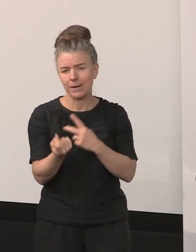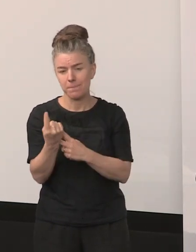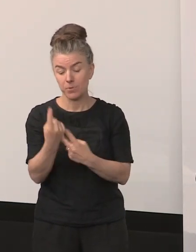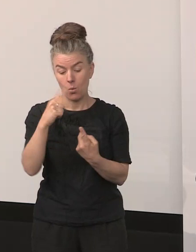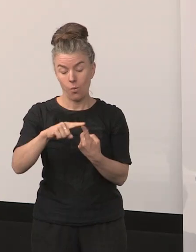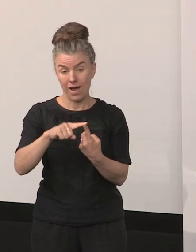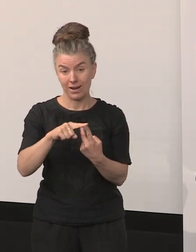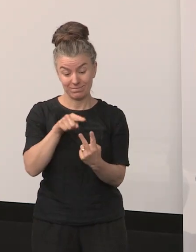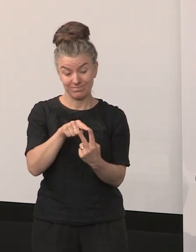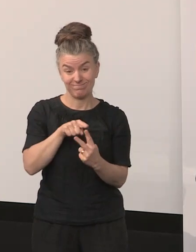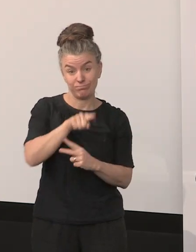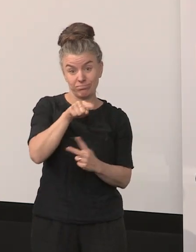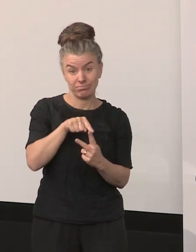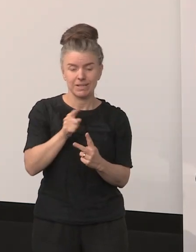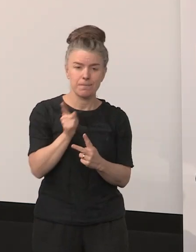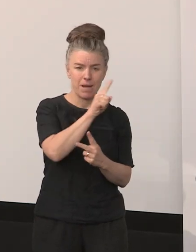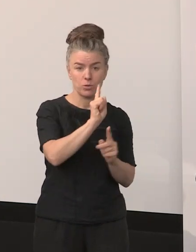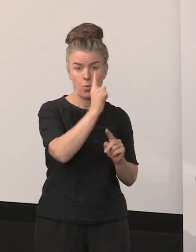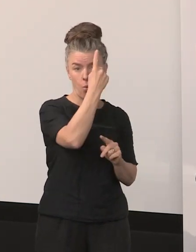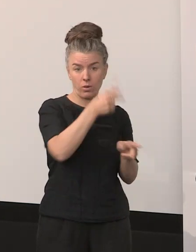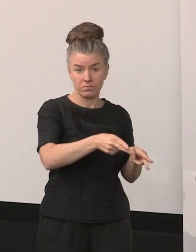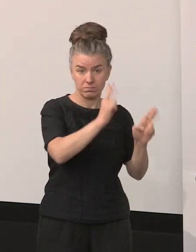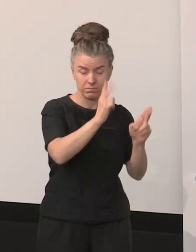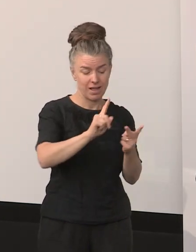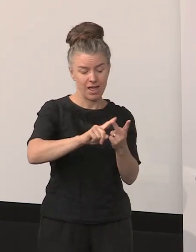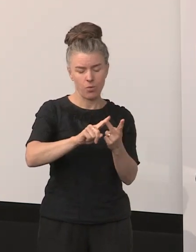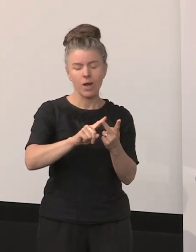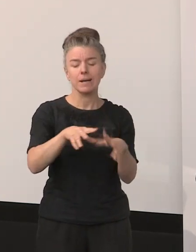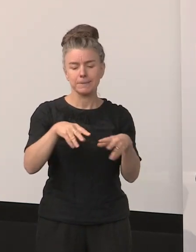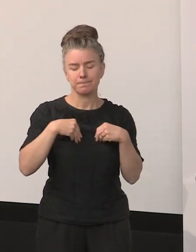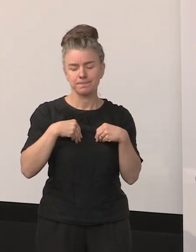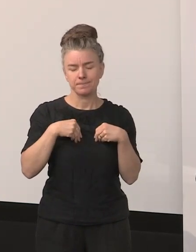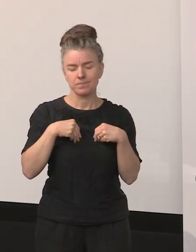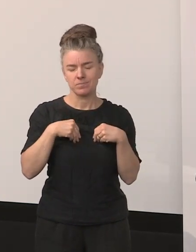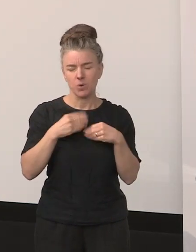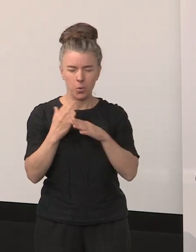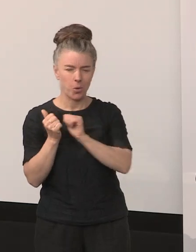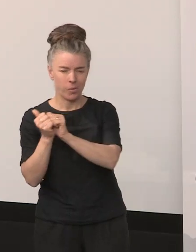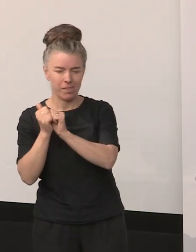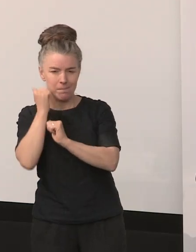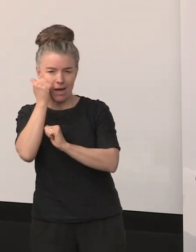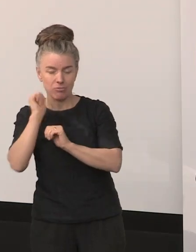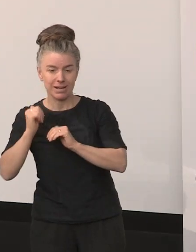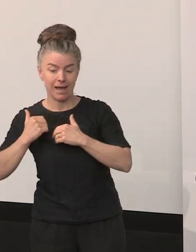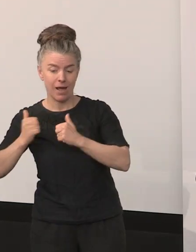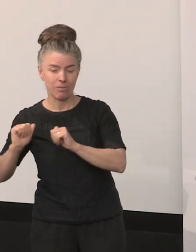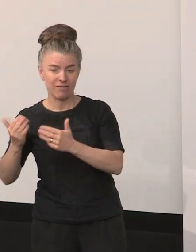a lot of negotiation and discussion, and I think a good outcome. One went back to the